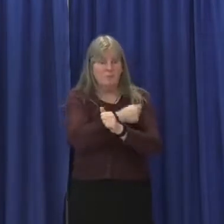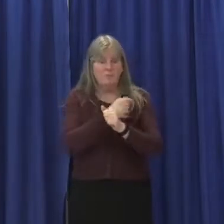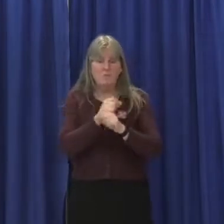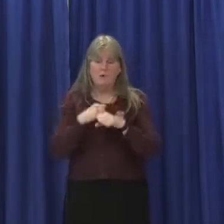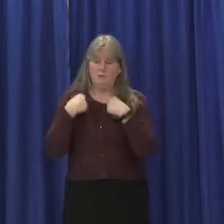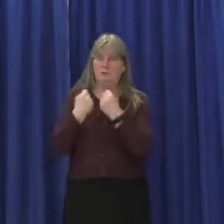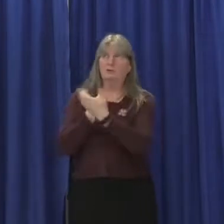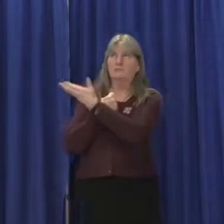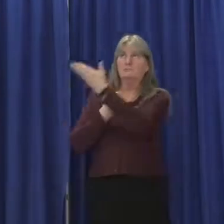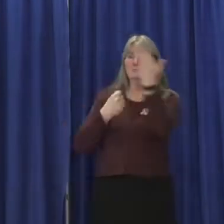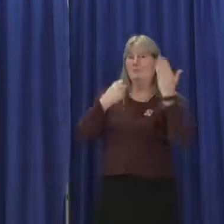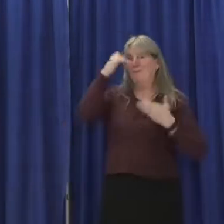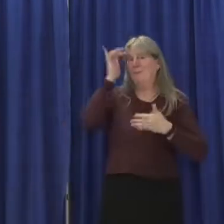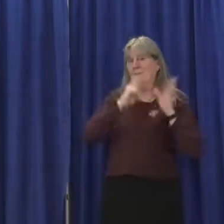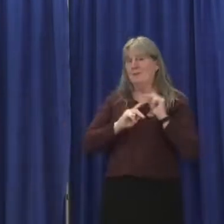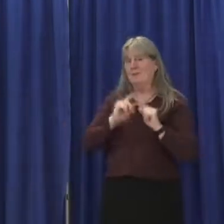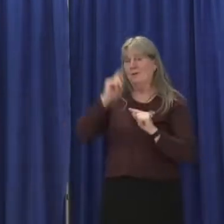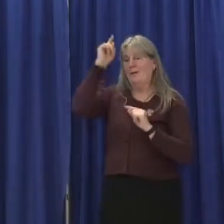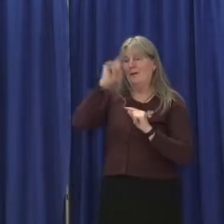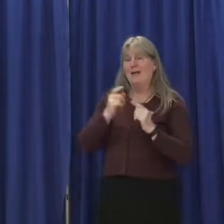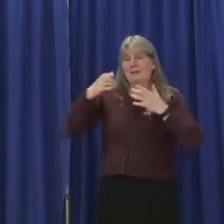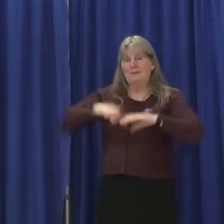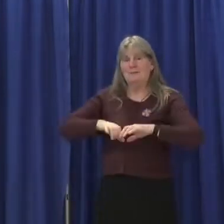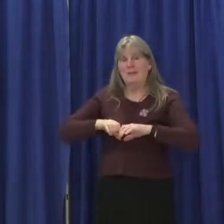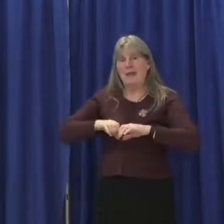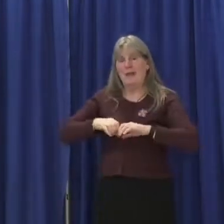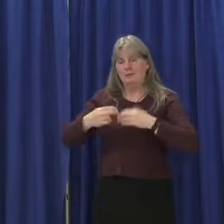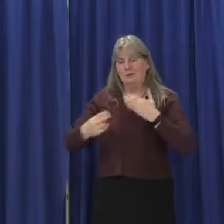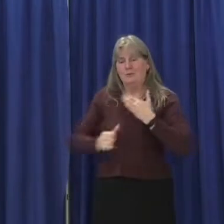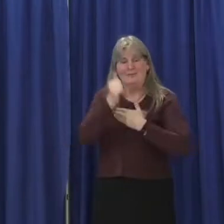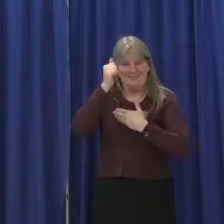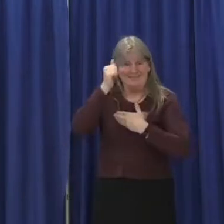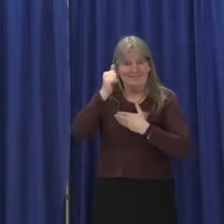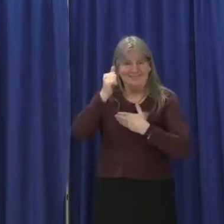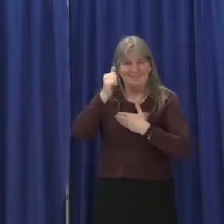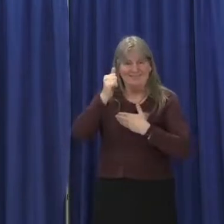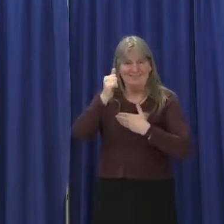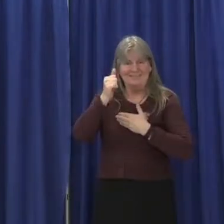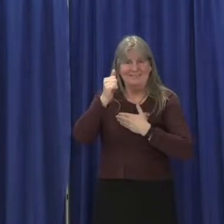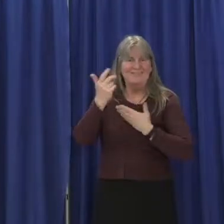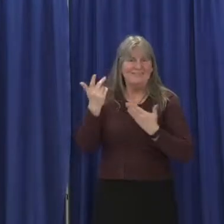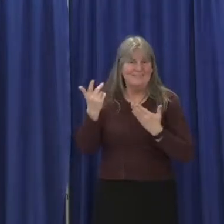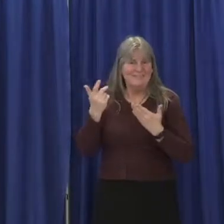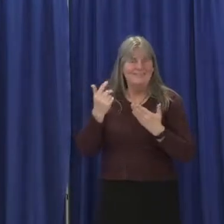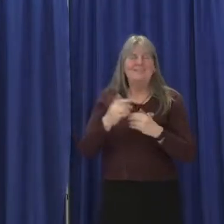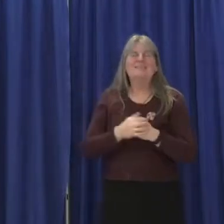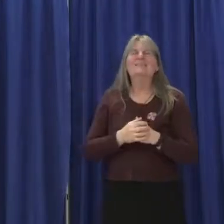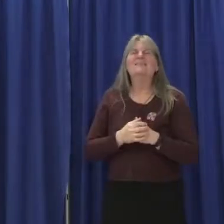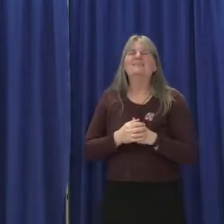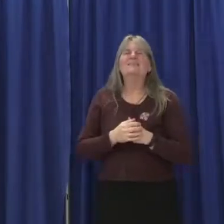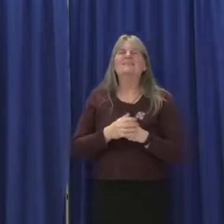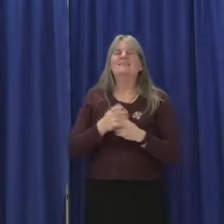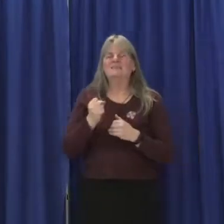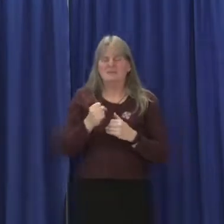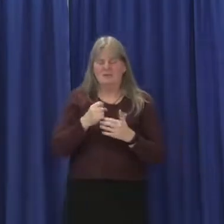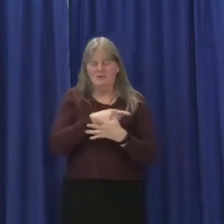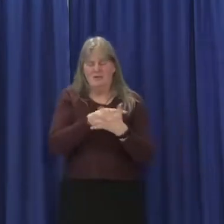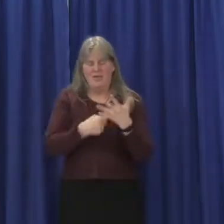and the fewer people would be at risk, than will be at risk of severe disease. And all of these factors come into play in the